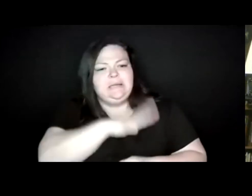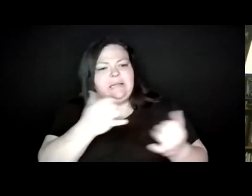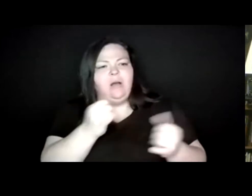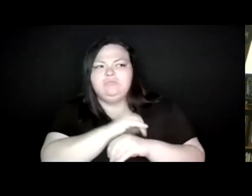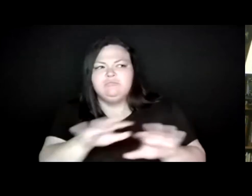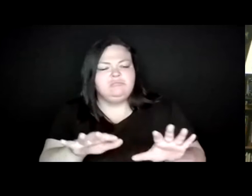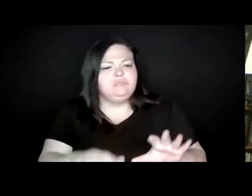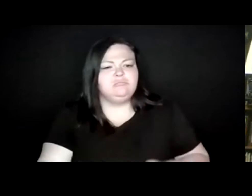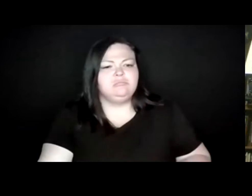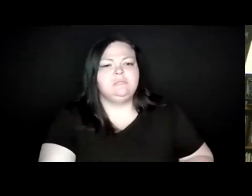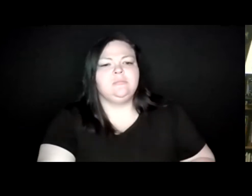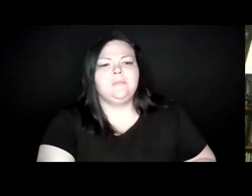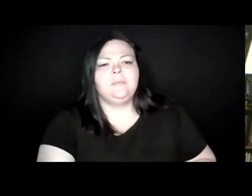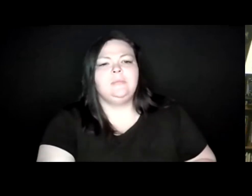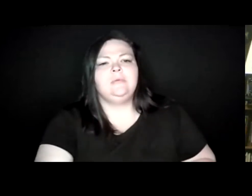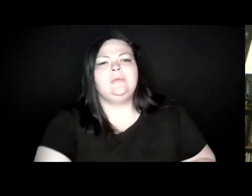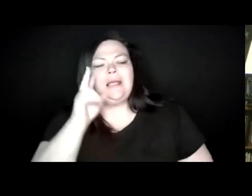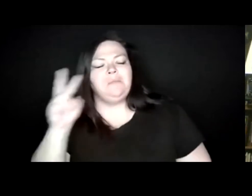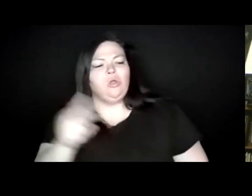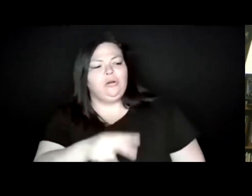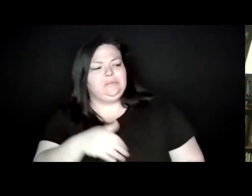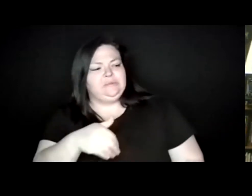No more. He had looked at my stomach, baby swole more/